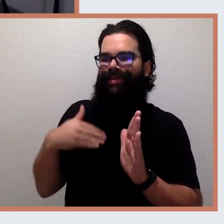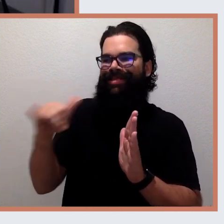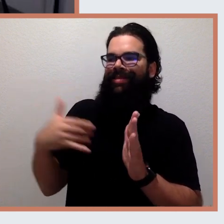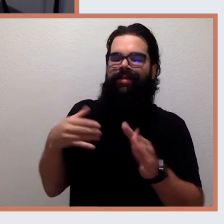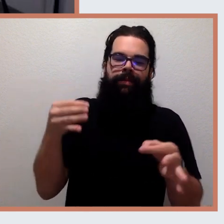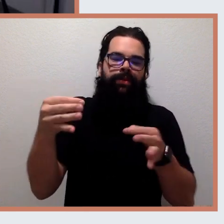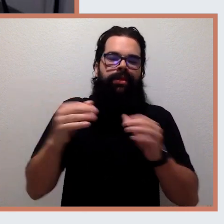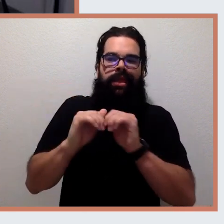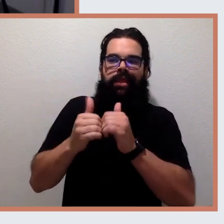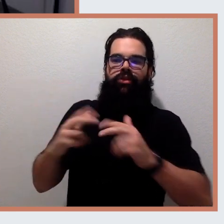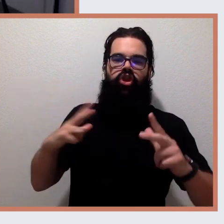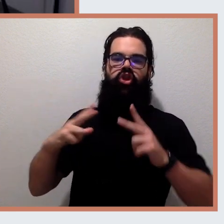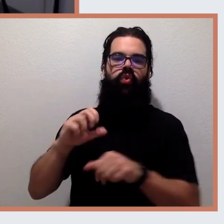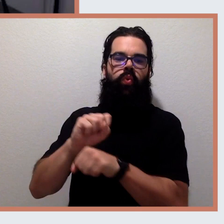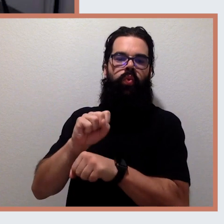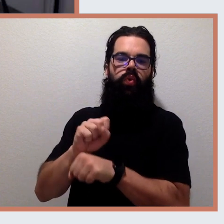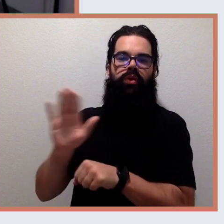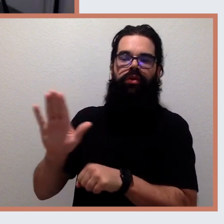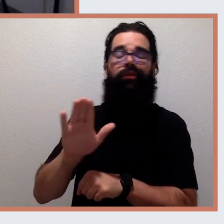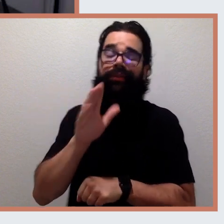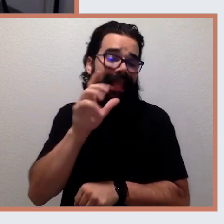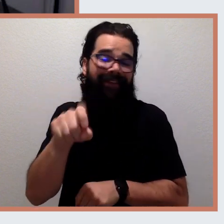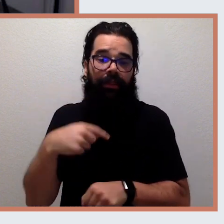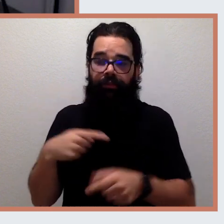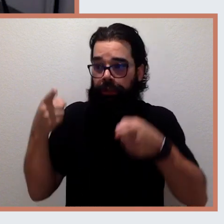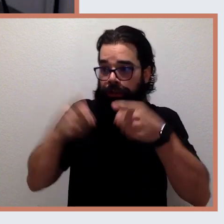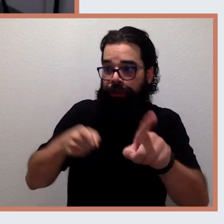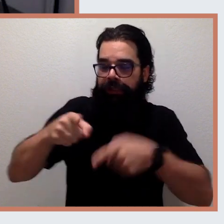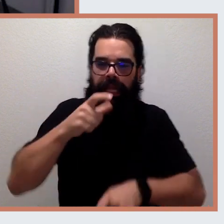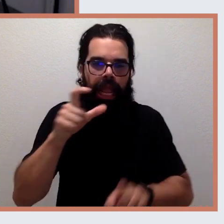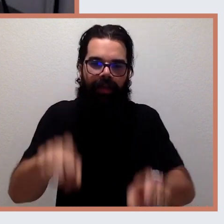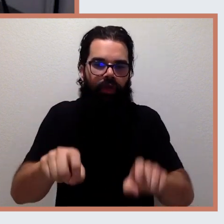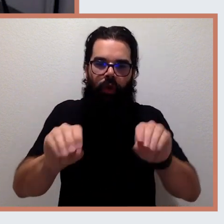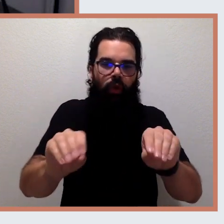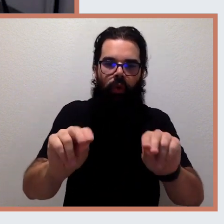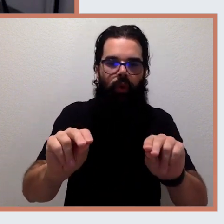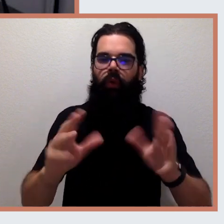about my comment there, that's not my intention. That's just me explaining to you how Hollywood works,